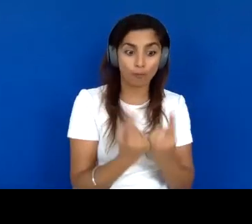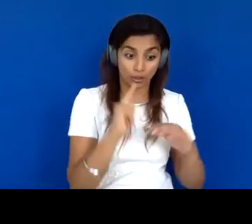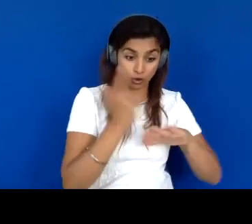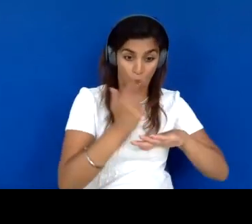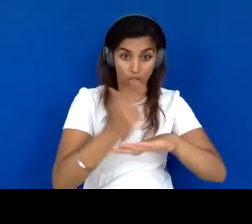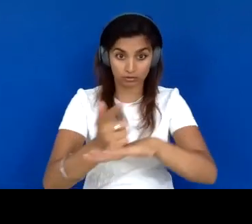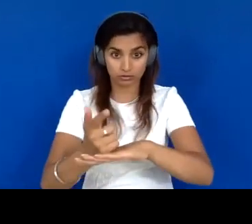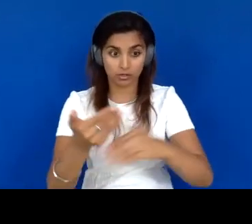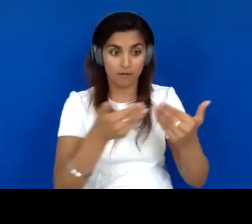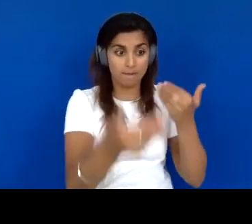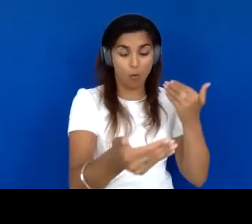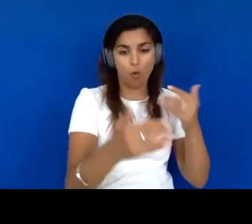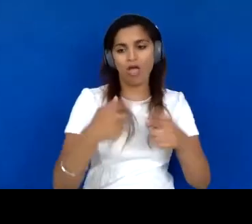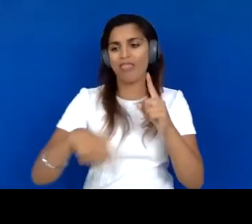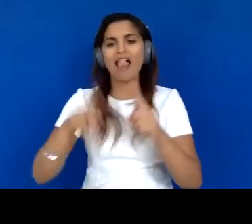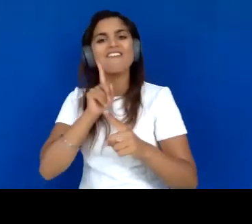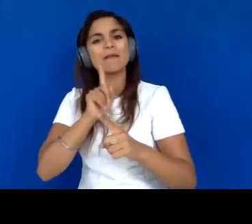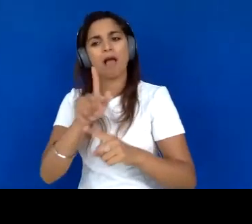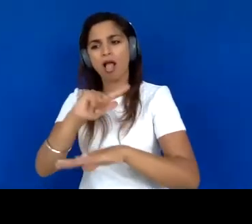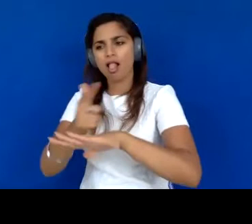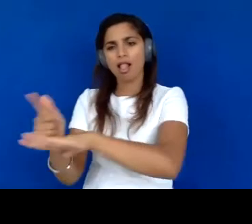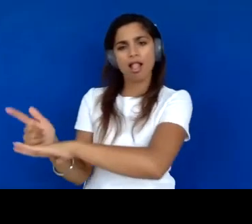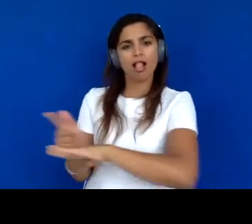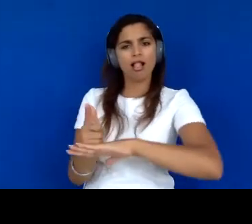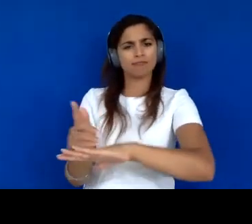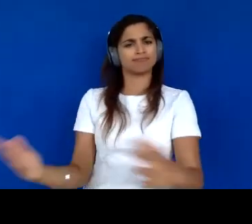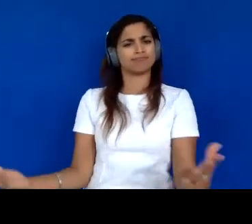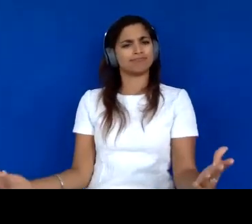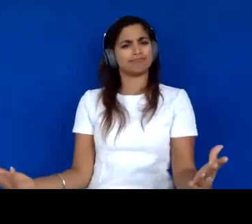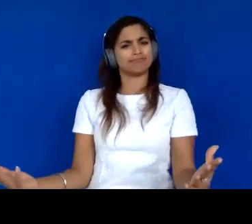claiming an equal number of focused shots as the women so 14 each eye of a